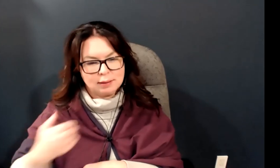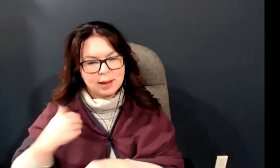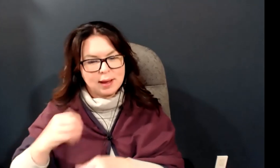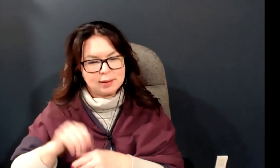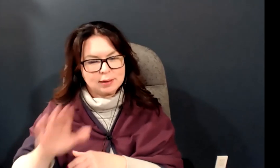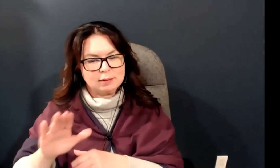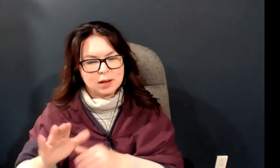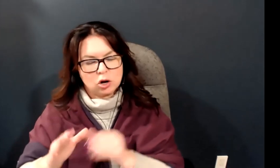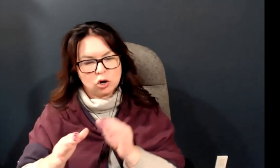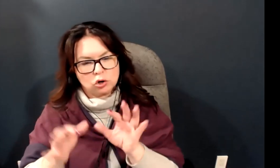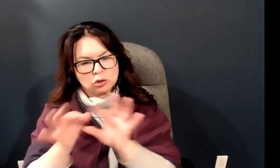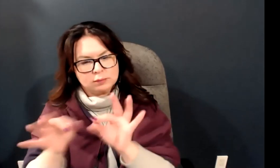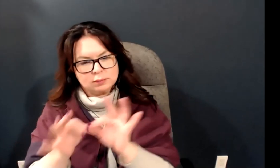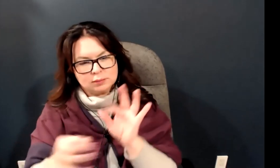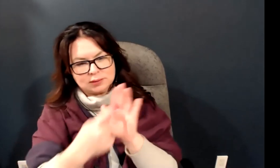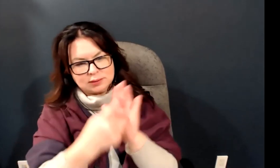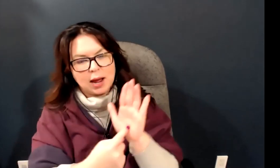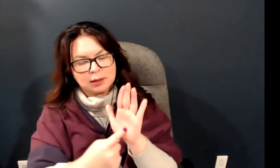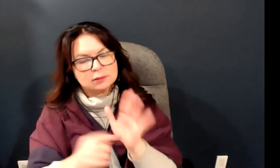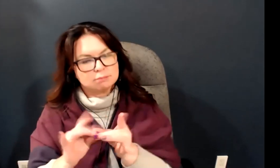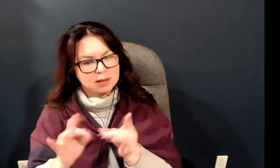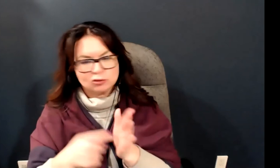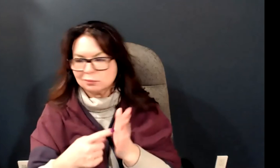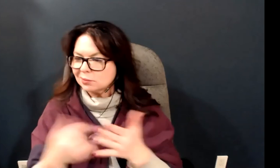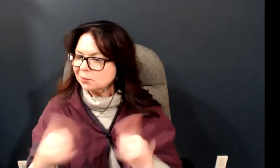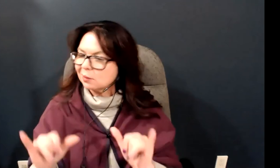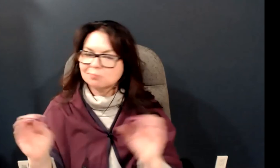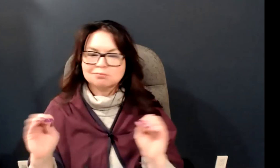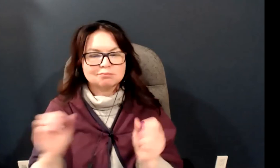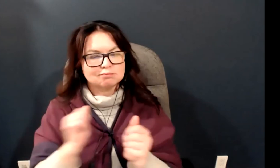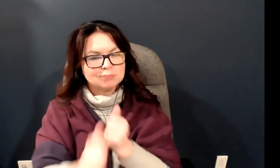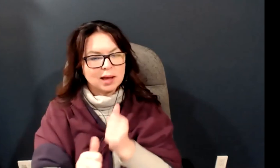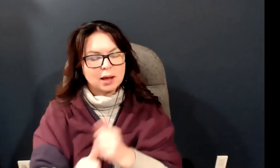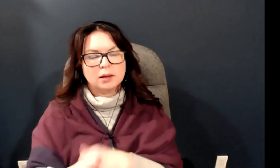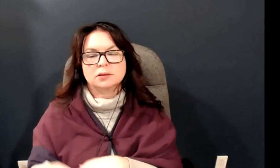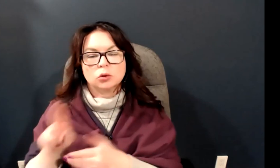How come that wasn't there? So I saw that in your, in this, in your voice here in '97...